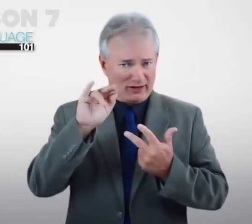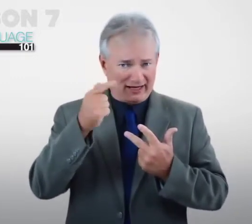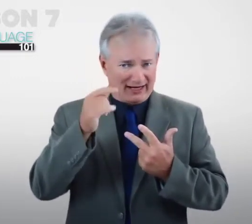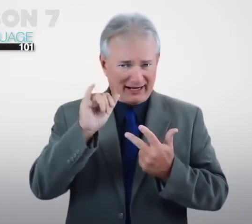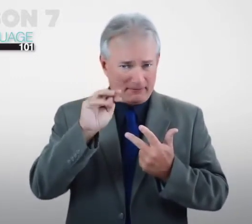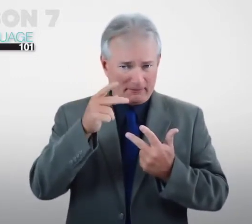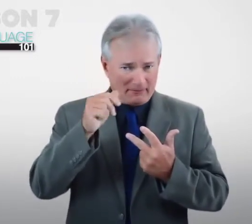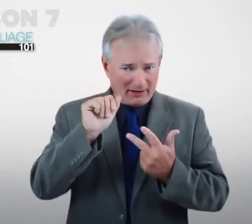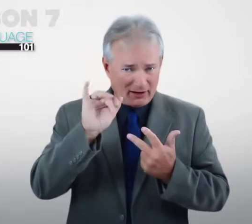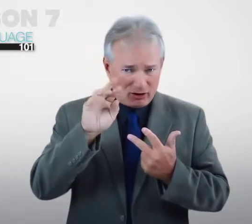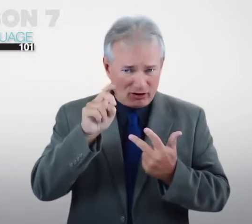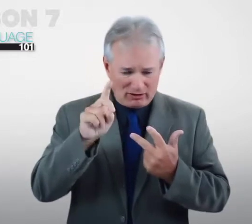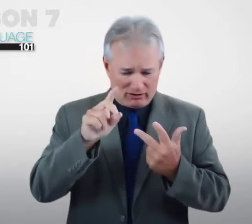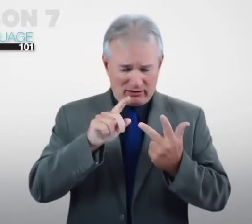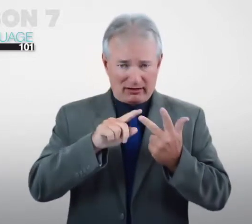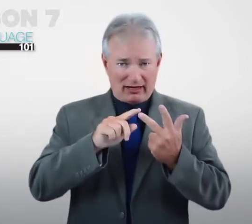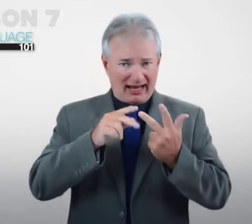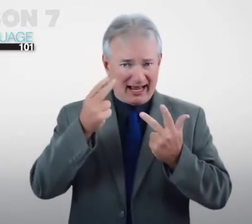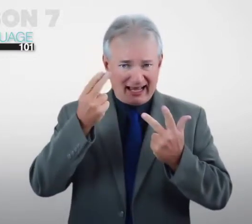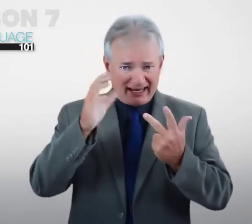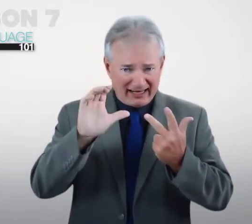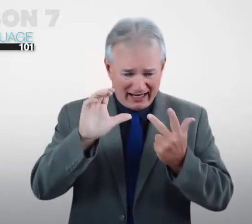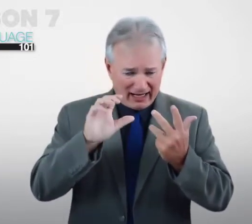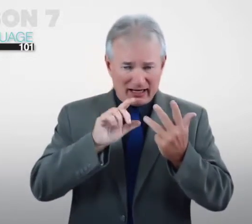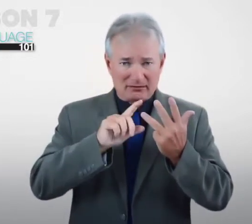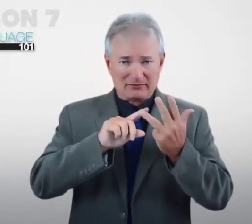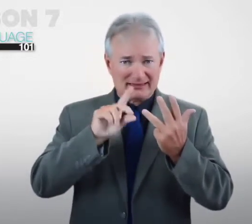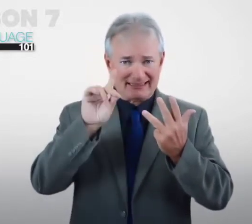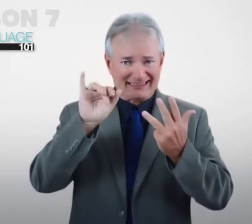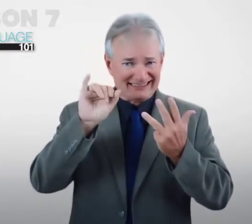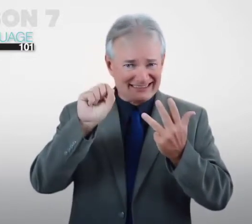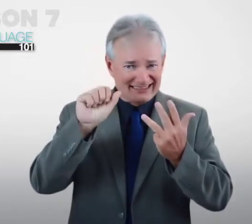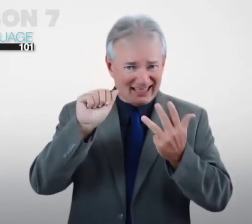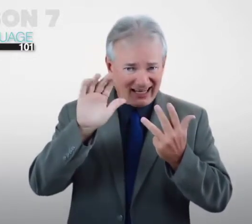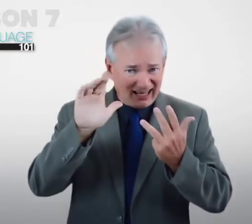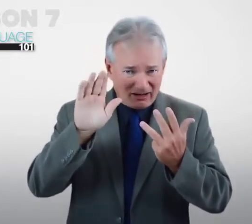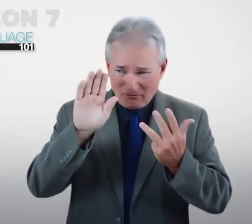Are they hearing impaired, maybe handicapped or disabled?